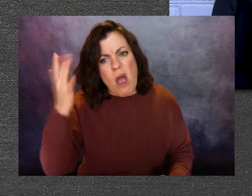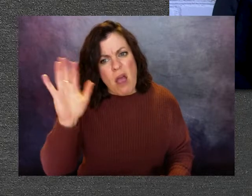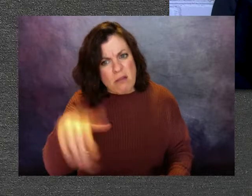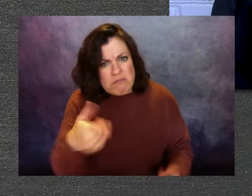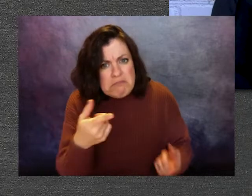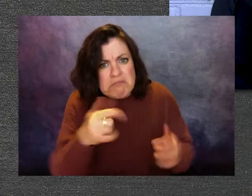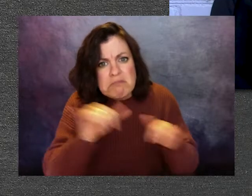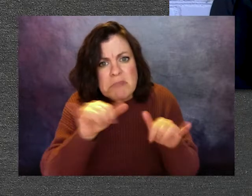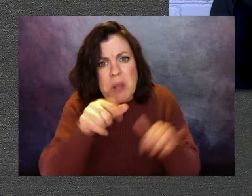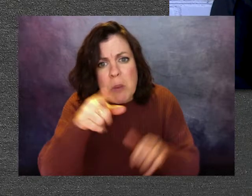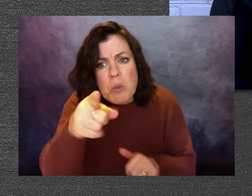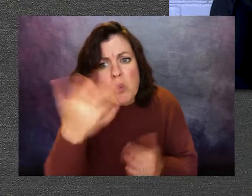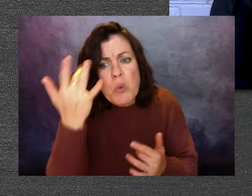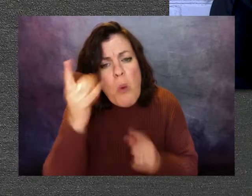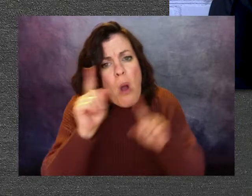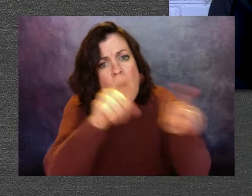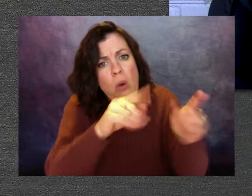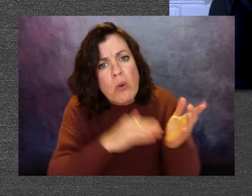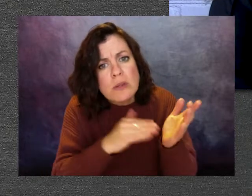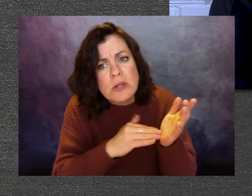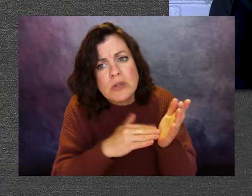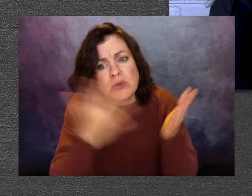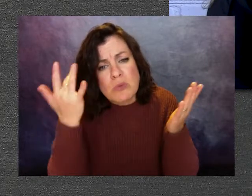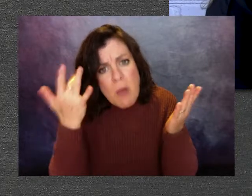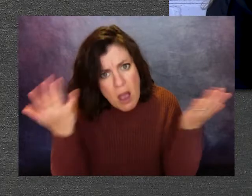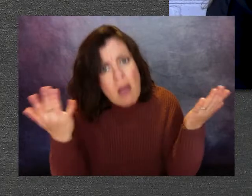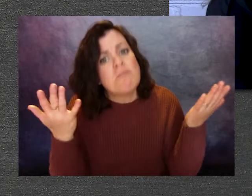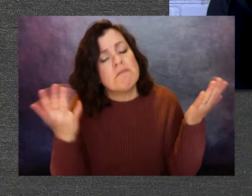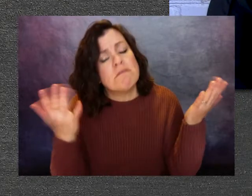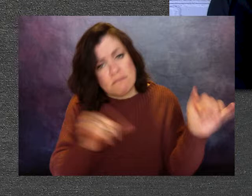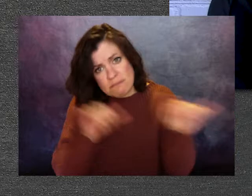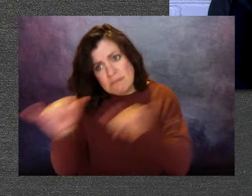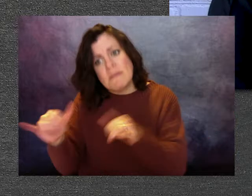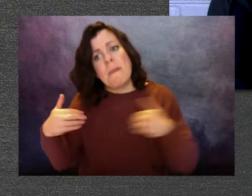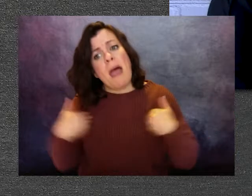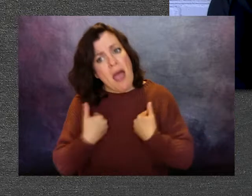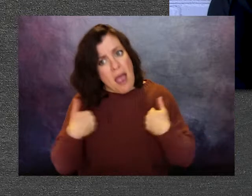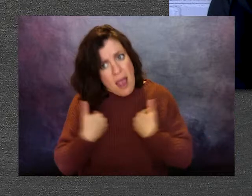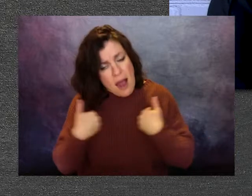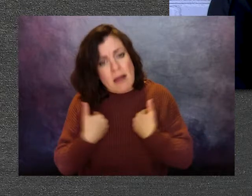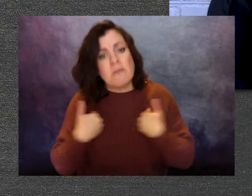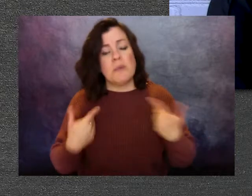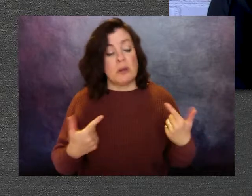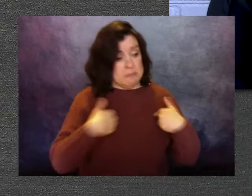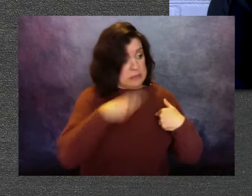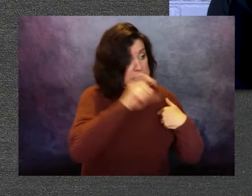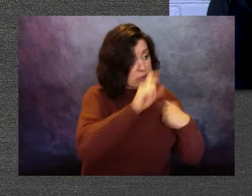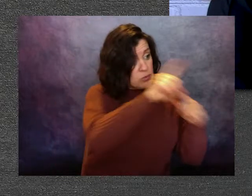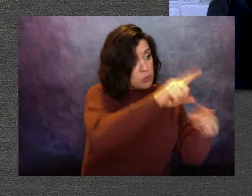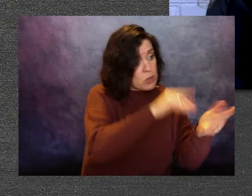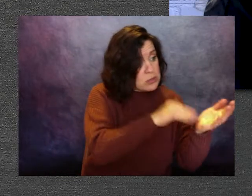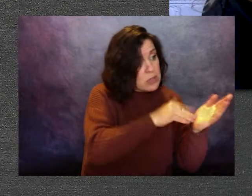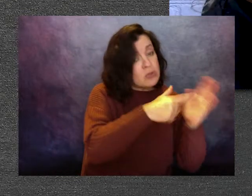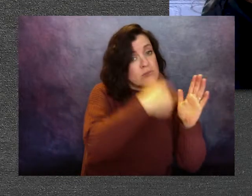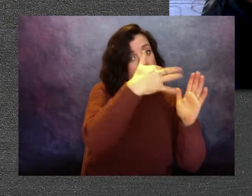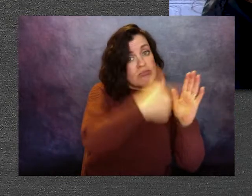Humans go to doctors also. And pets have to go to doctors, special doctors called veterinarians.